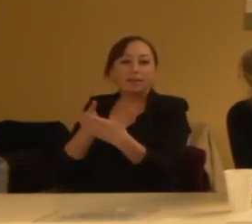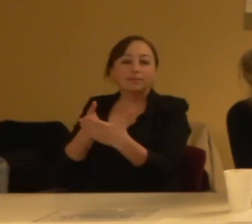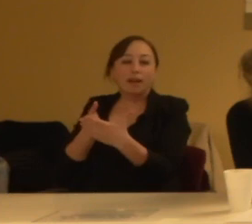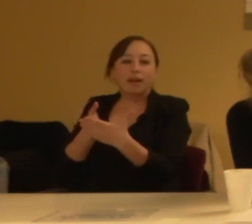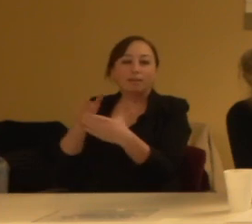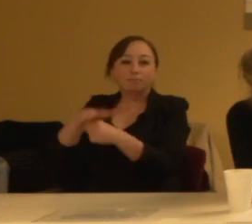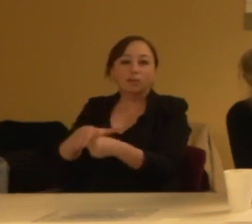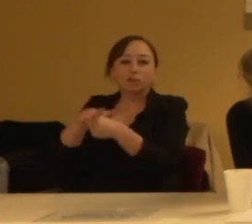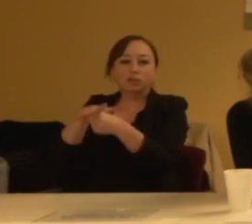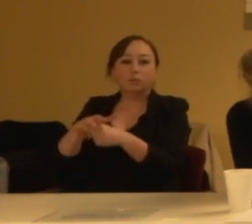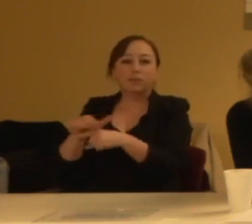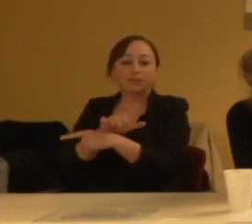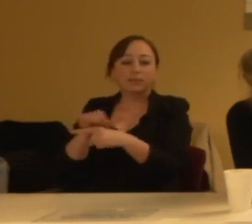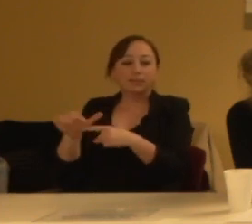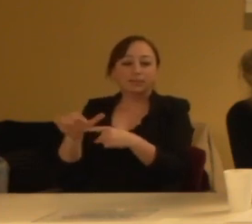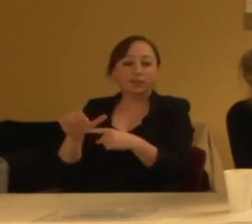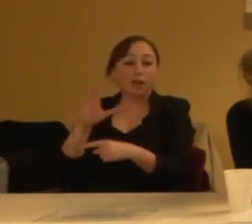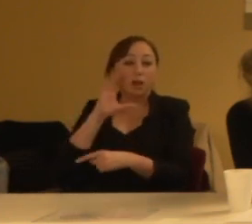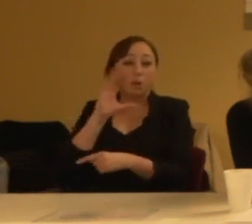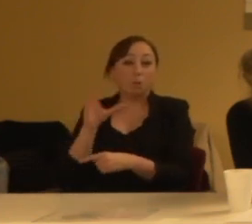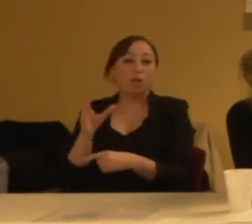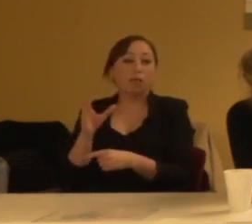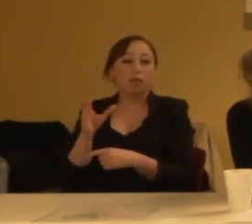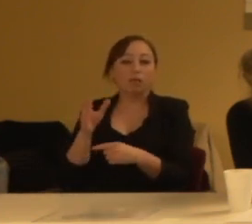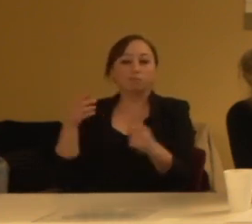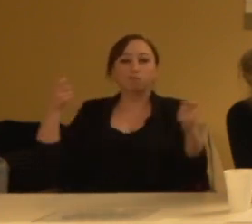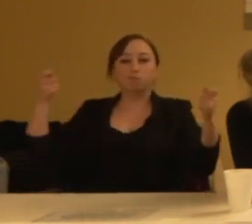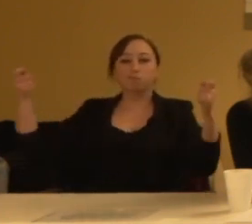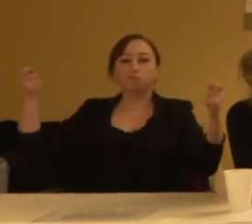So I'm going to be moderating the discussion,